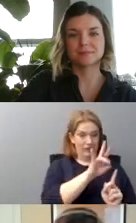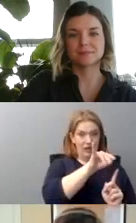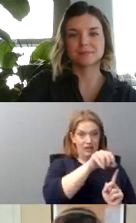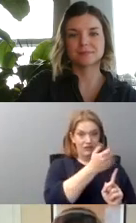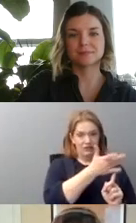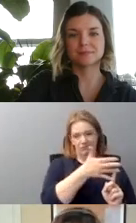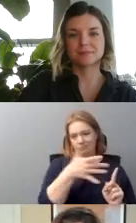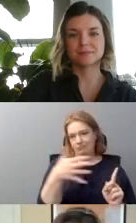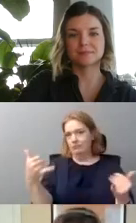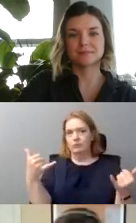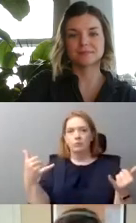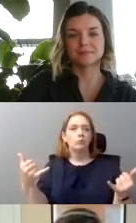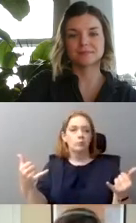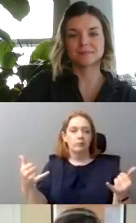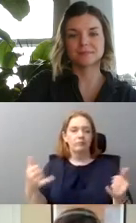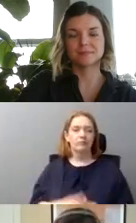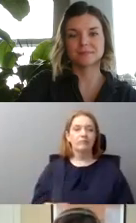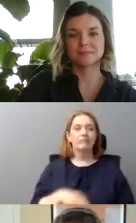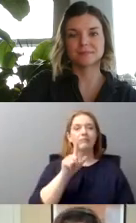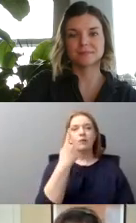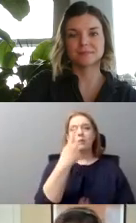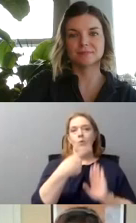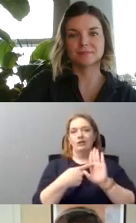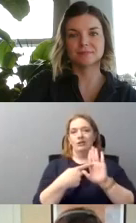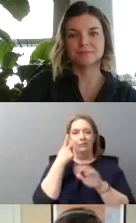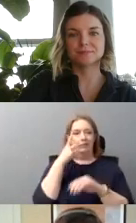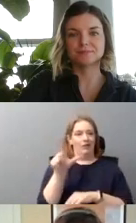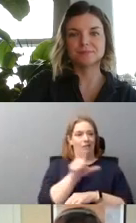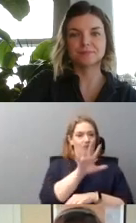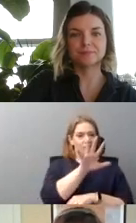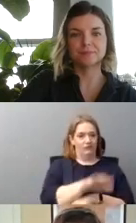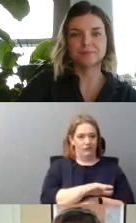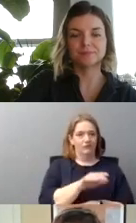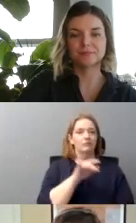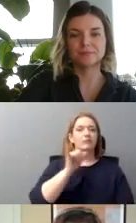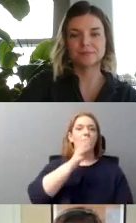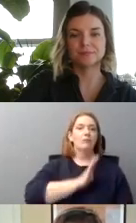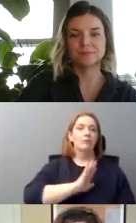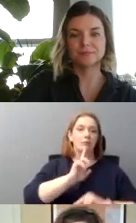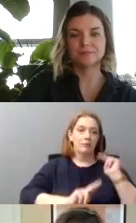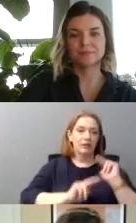time. This is just one example on the left, The Women's Building, illustrating murals by seven